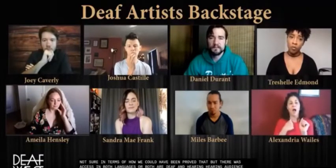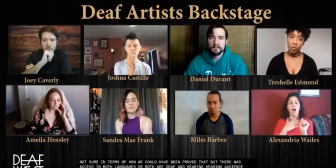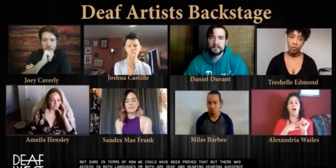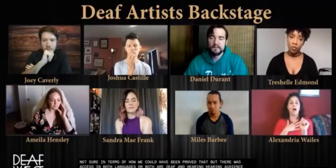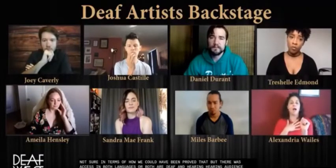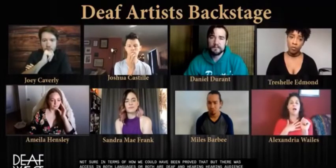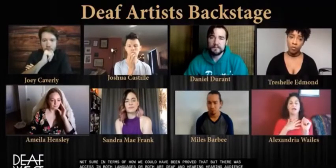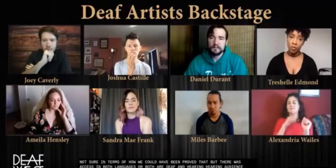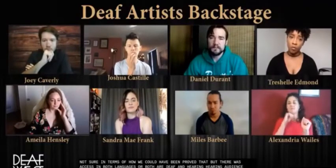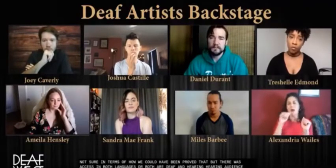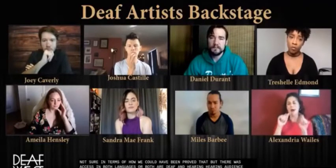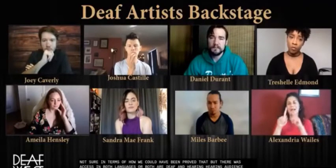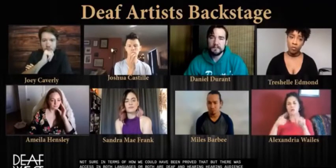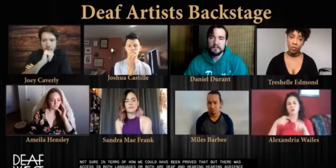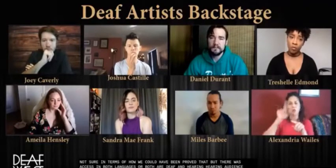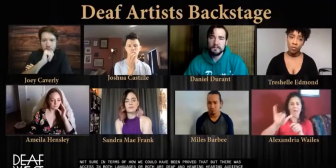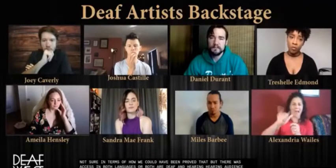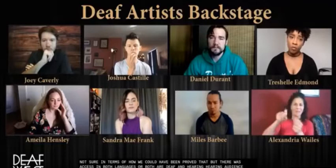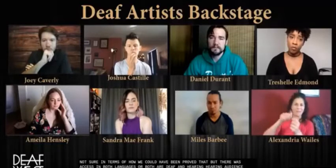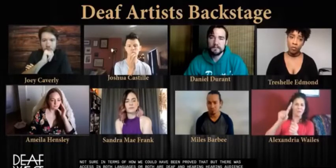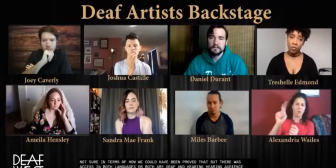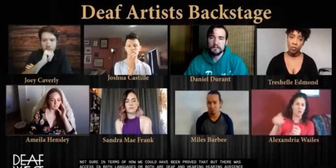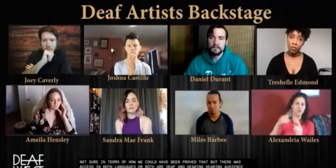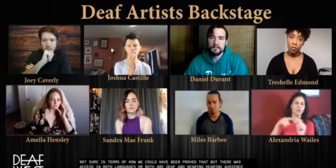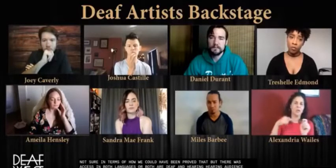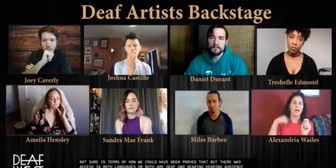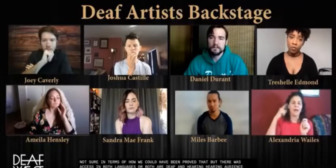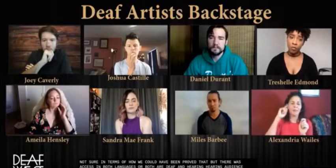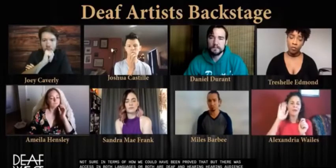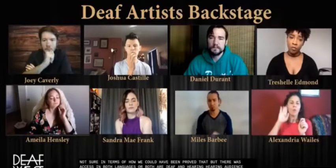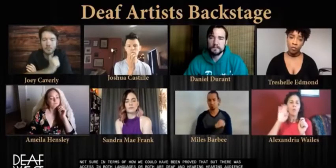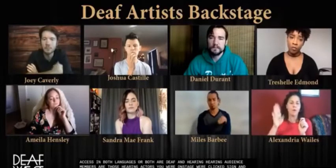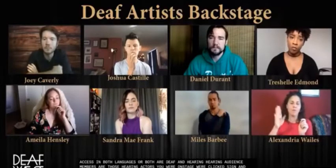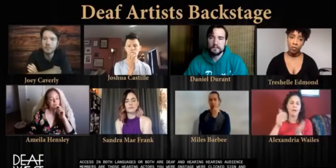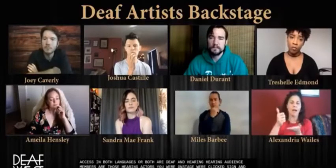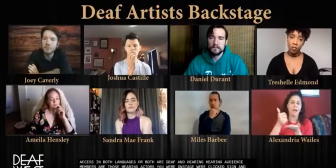Alexandria: So, there's no clear answer to how you can do it better necessarily.